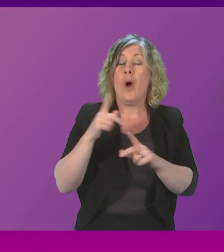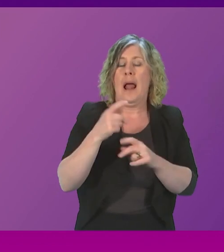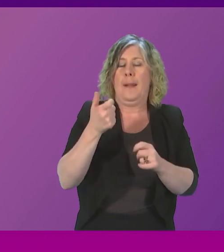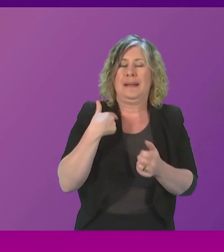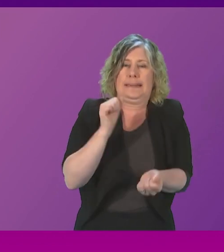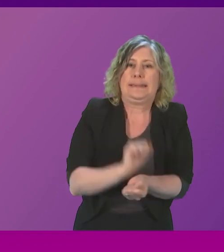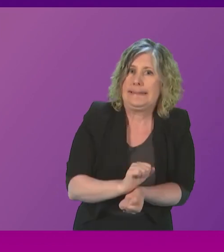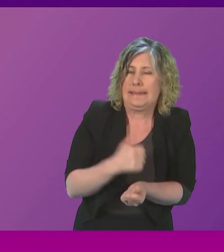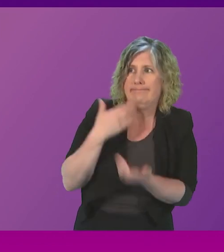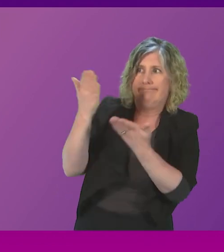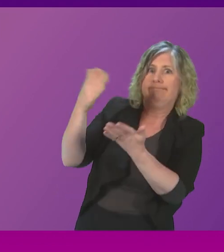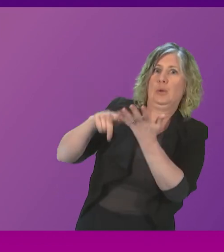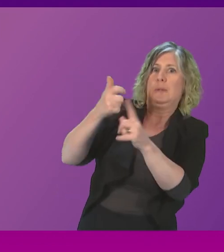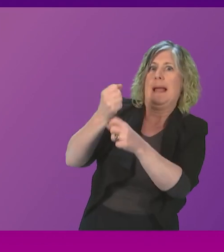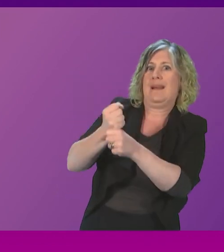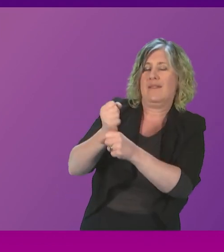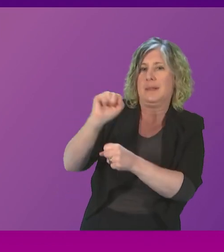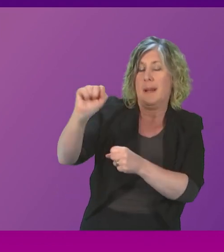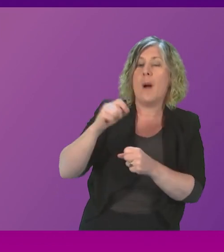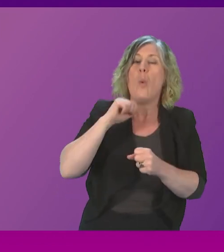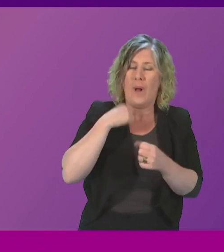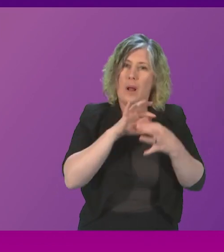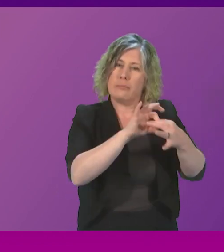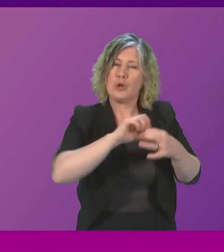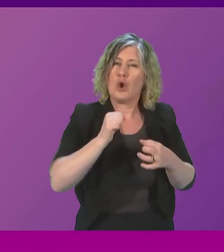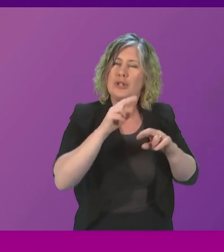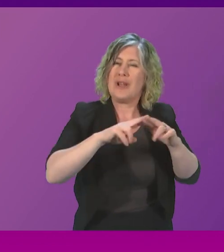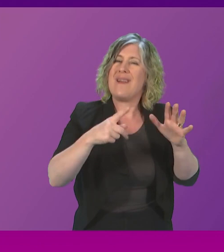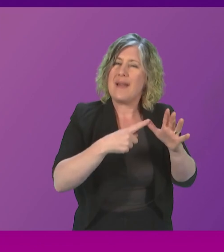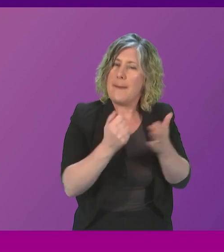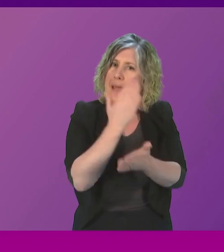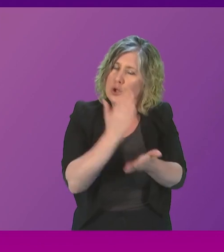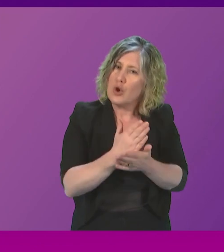We will work with the Scottish Football Association to continue to make football more accessible to all across society.